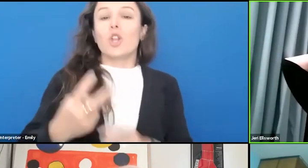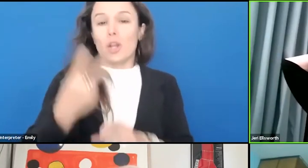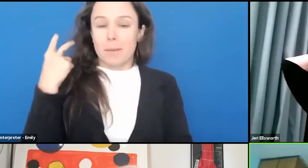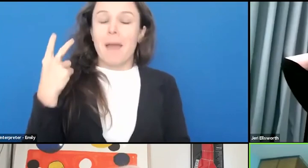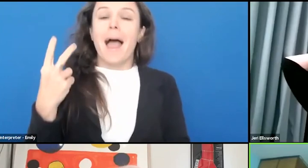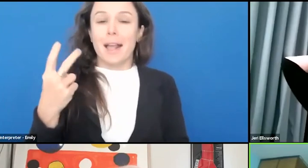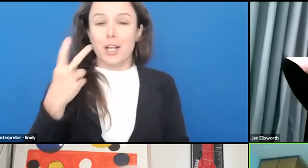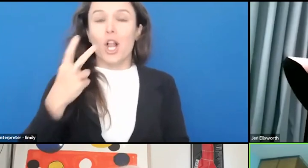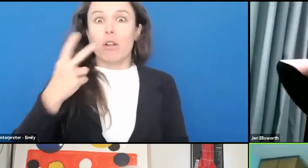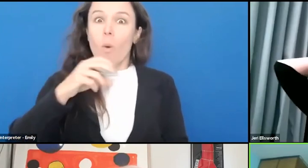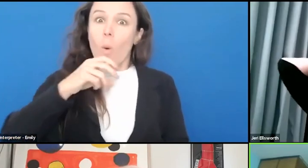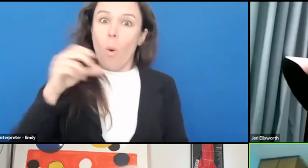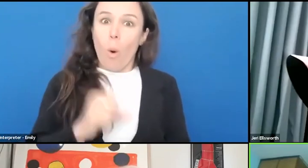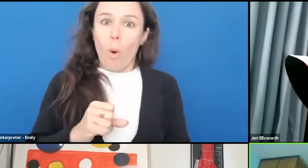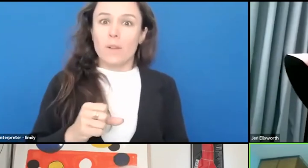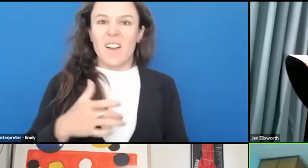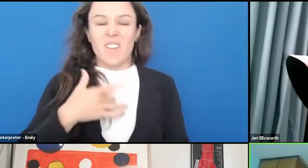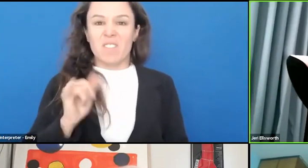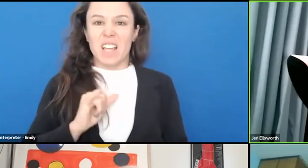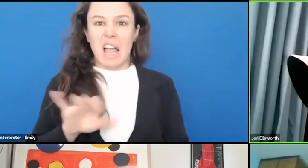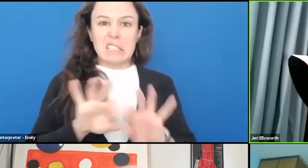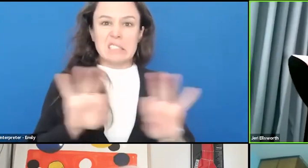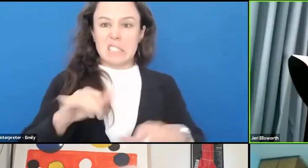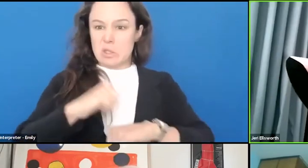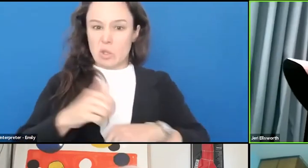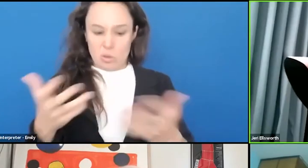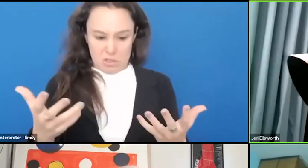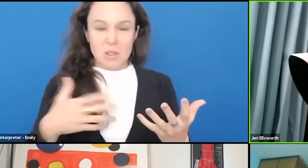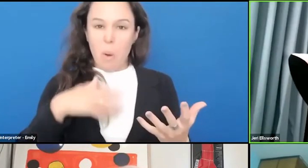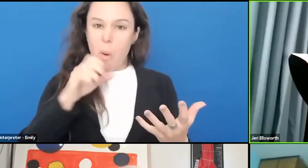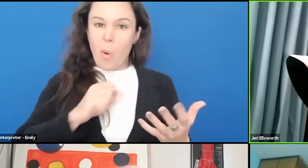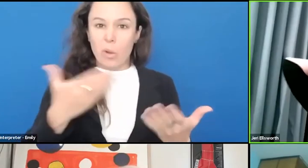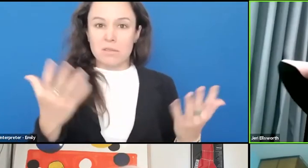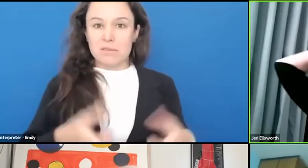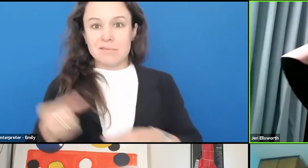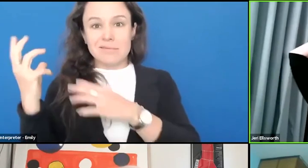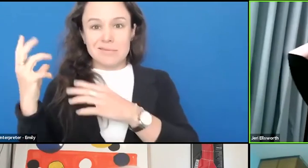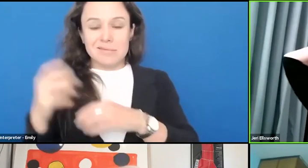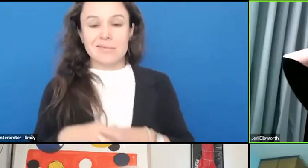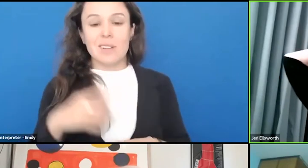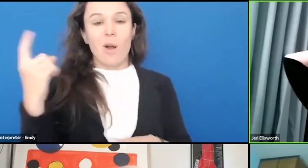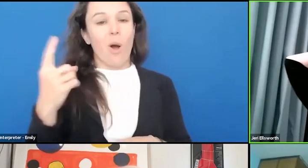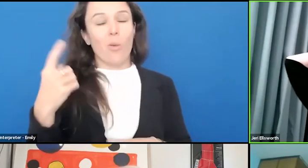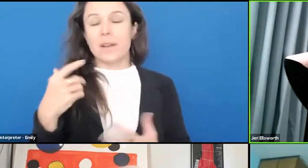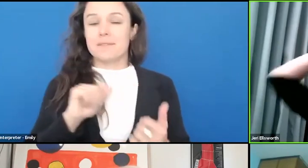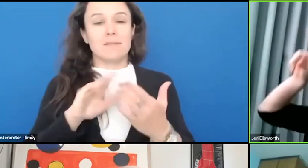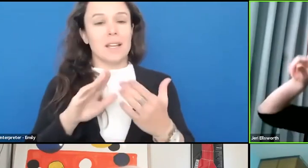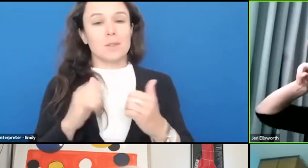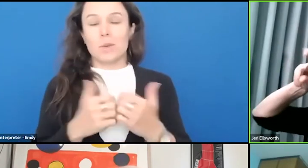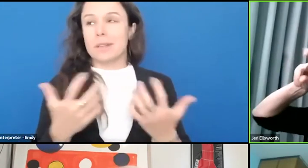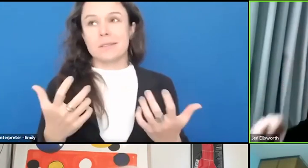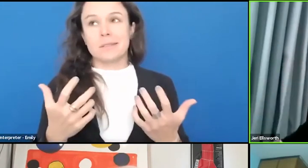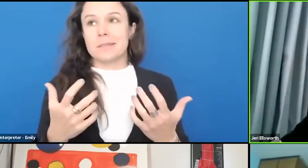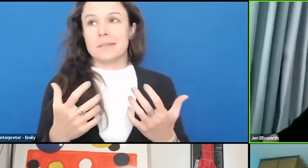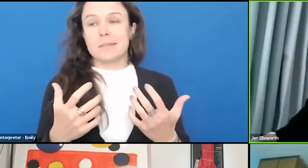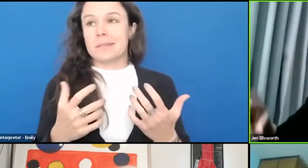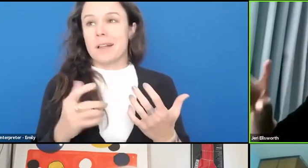So I think we're always going to be faced with marketing smart devices and they're